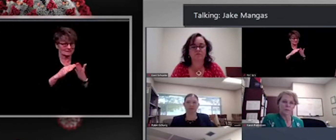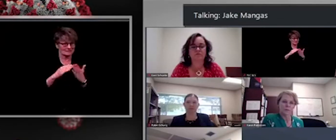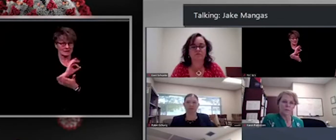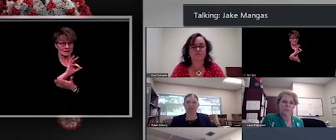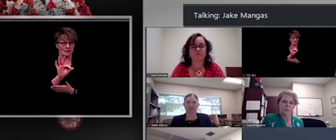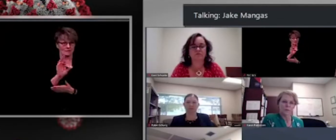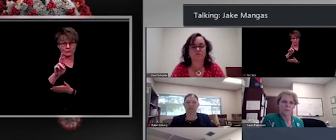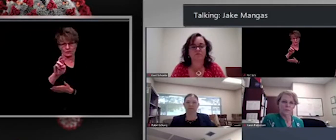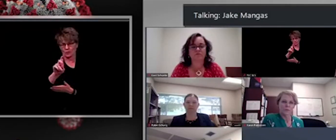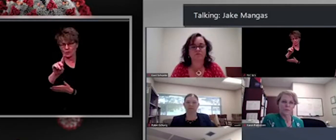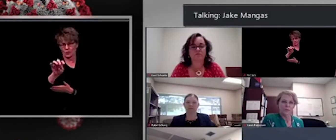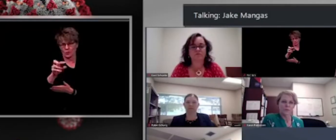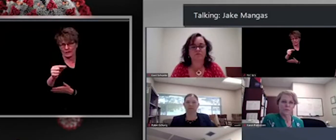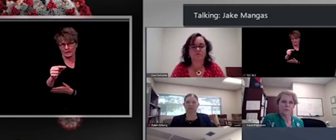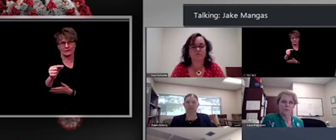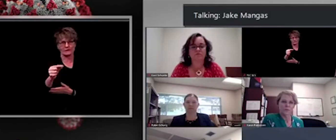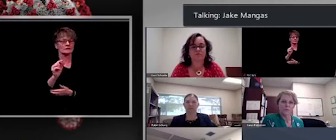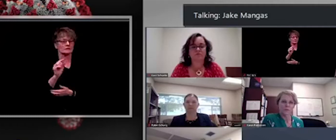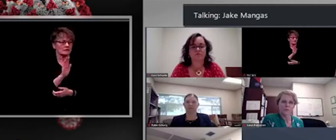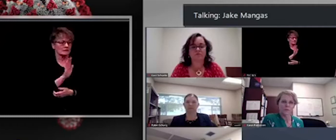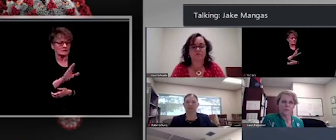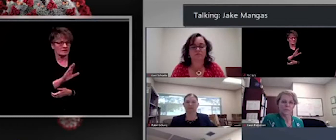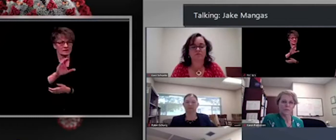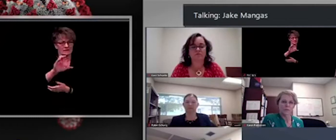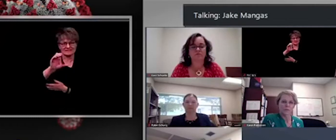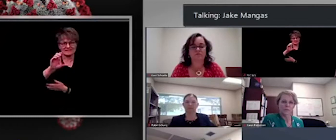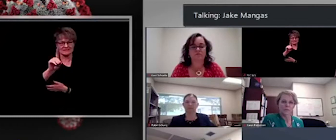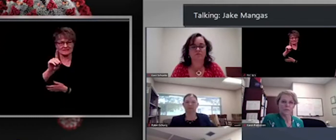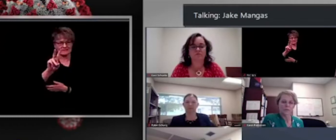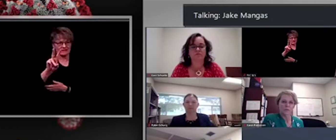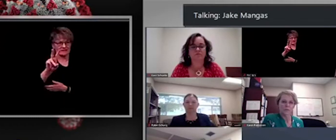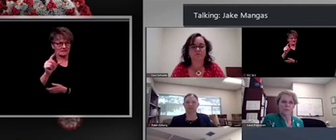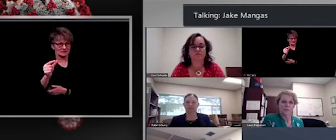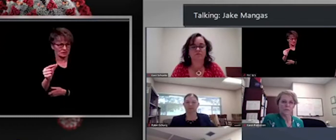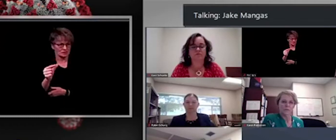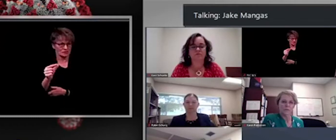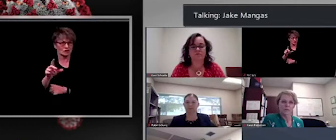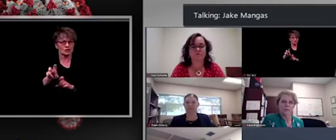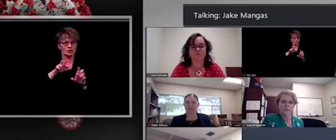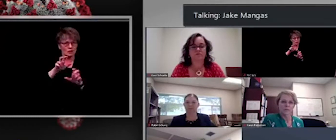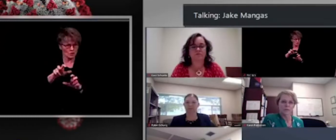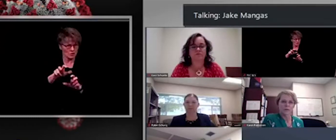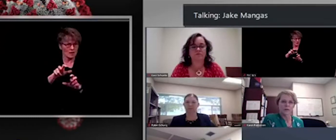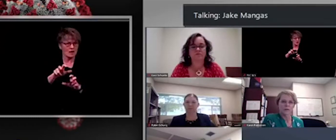of edits to that CDBG grant program that will allow for more businesses to qualify. So,